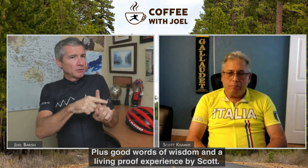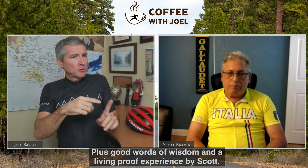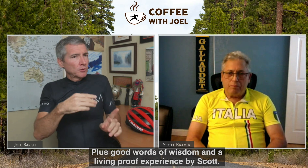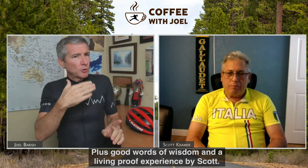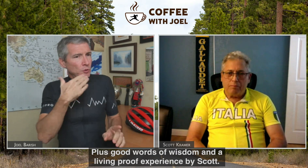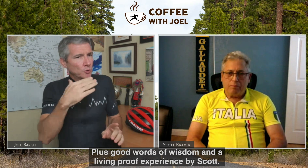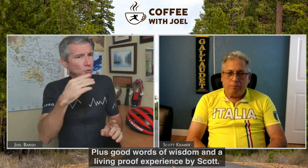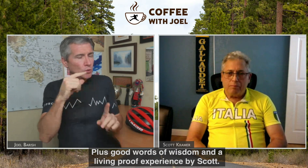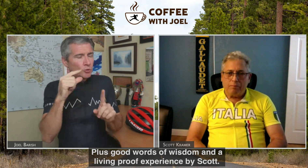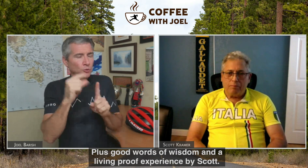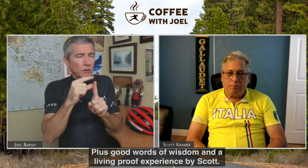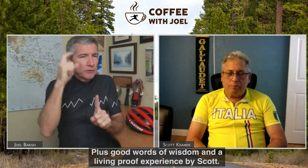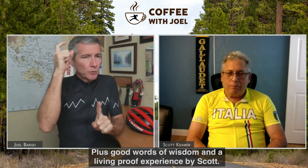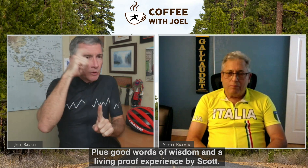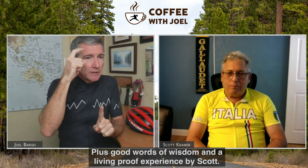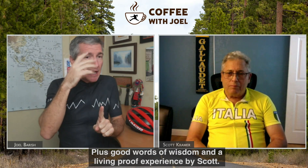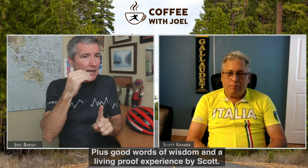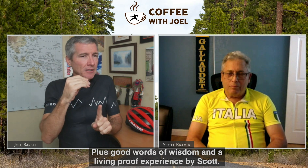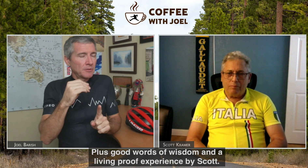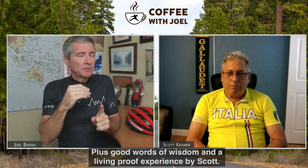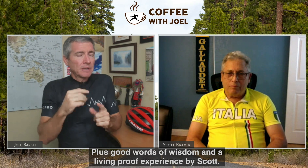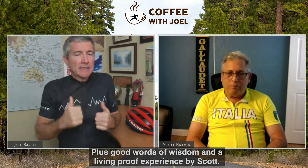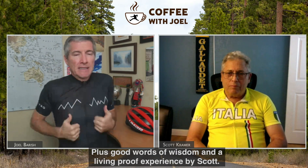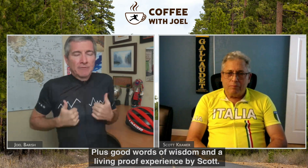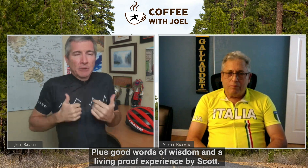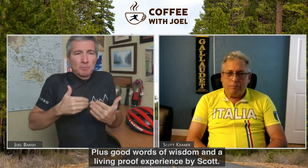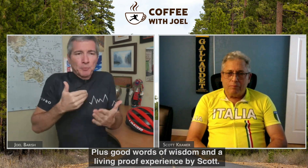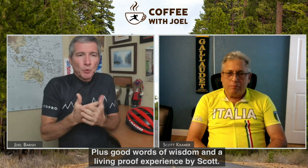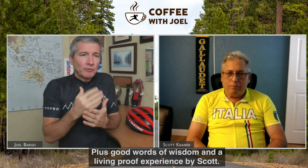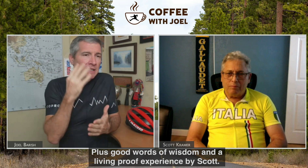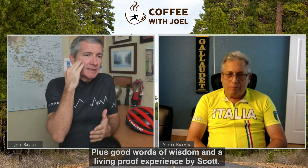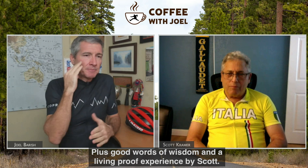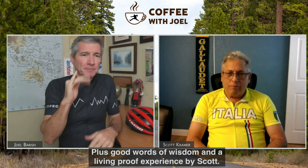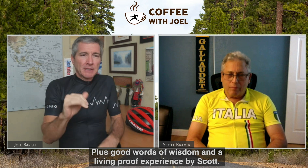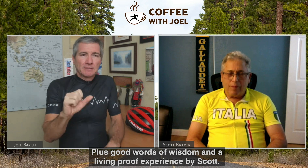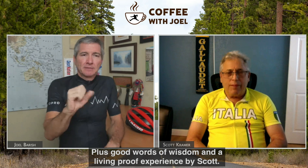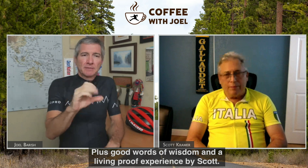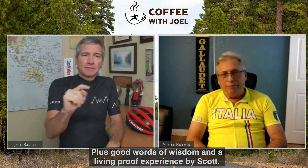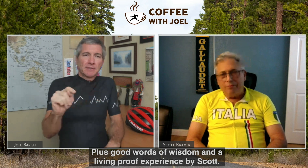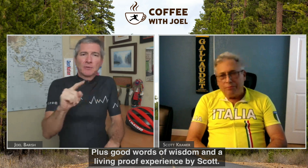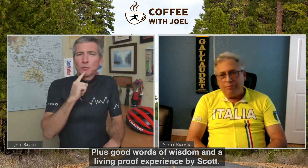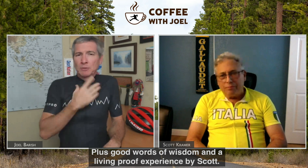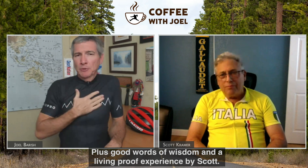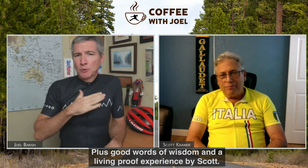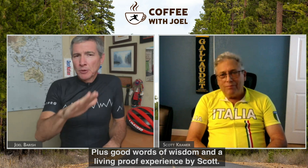Plus good words of wisdom and a living proof experience by Scott.